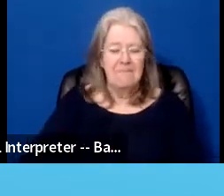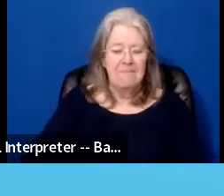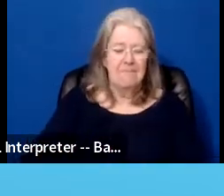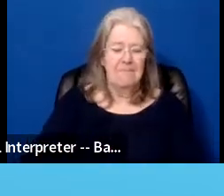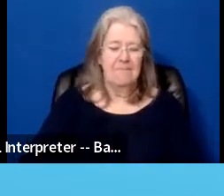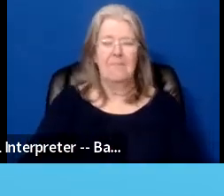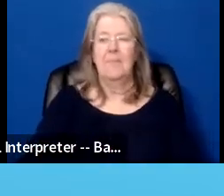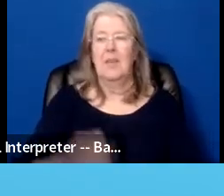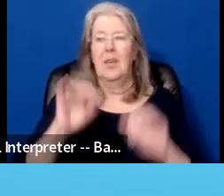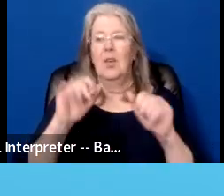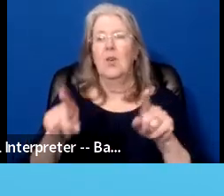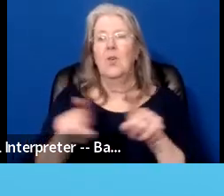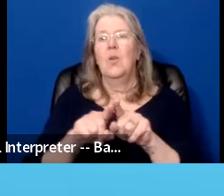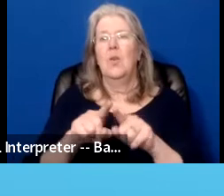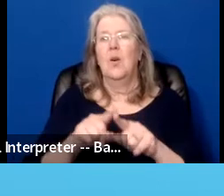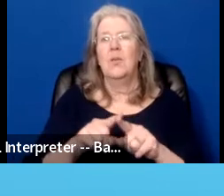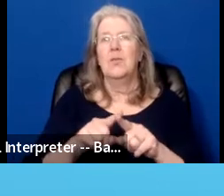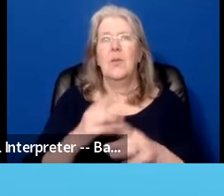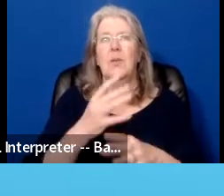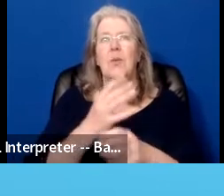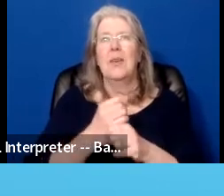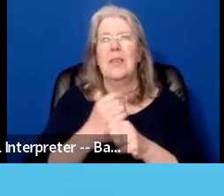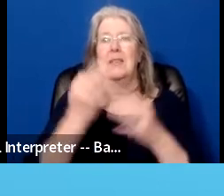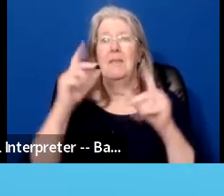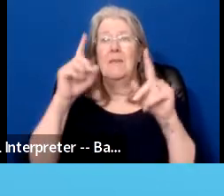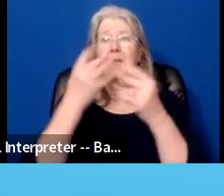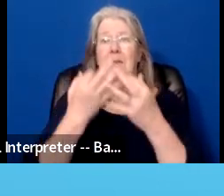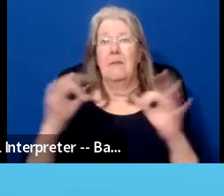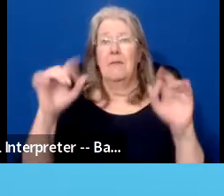the tests that were given out free and then there are also testing sites still, little